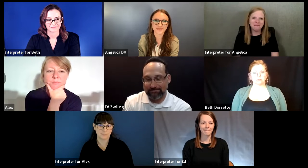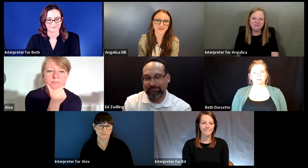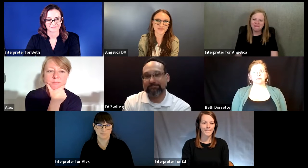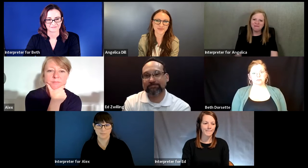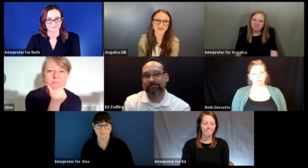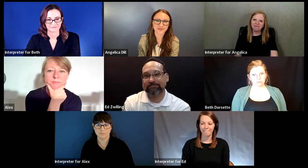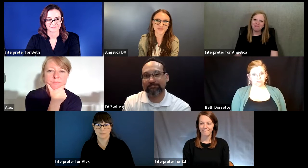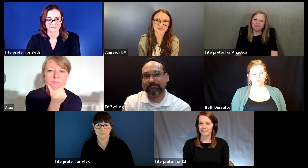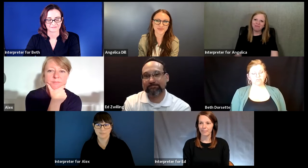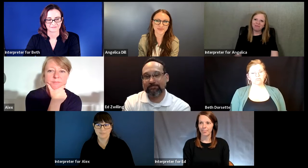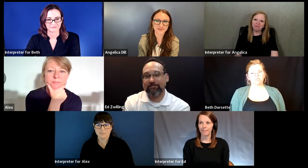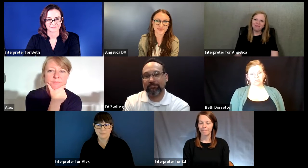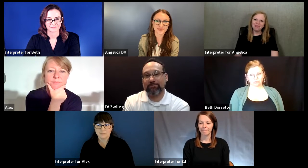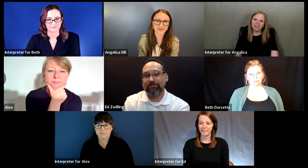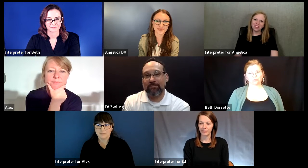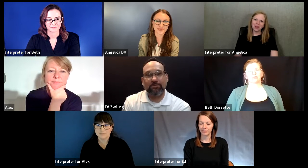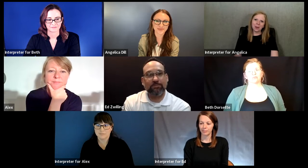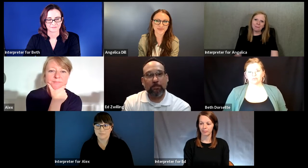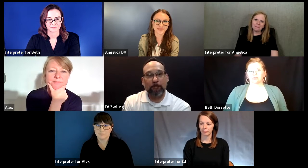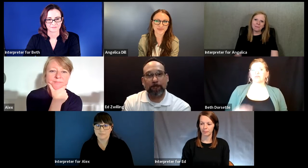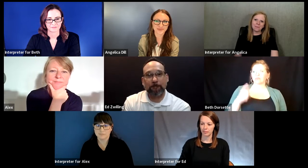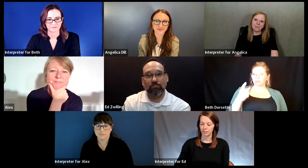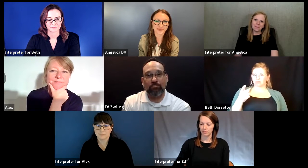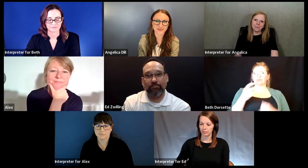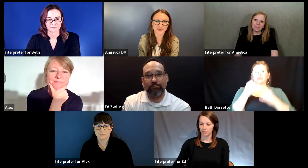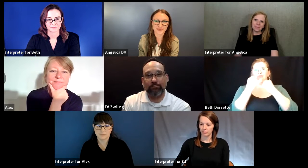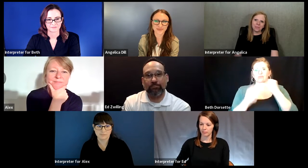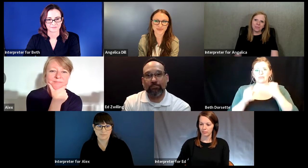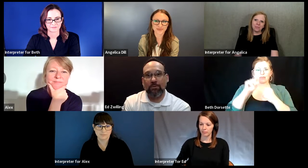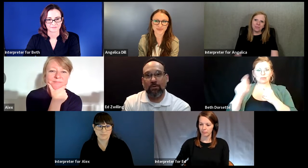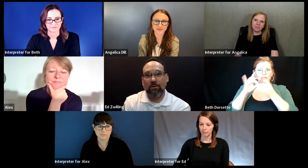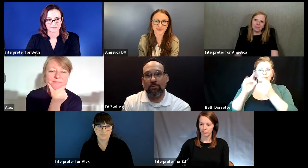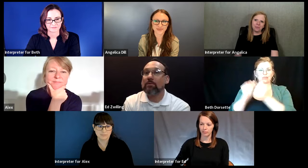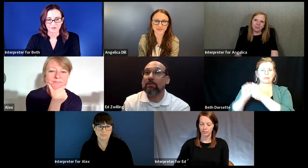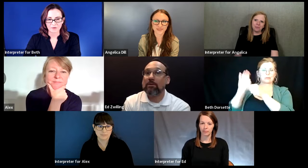Okay.